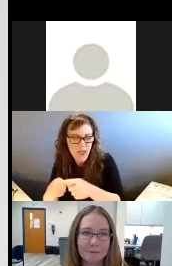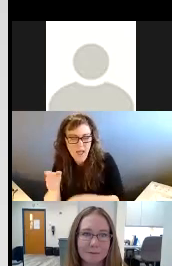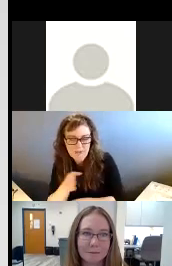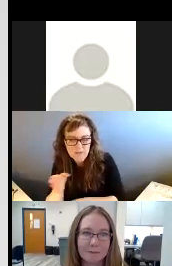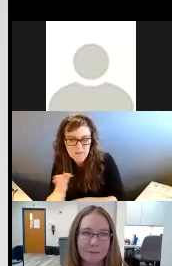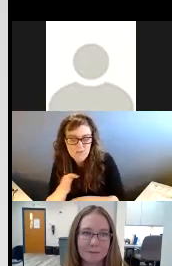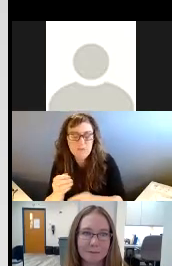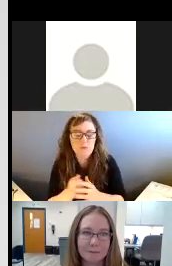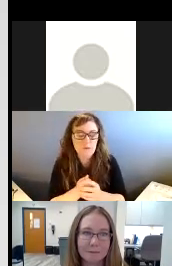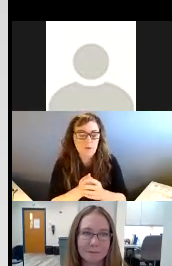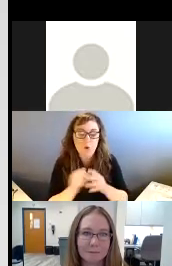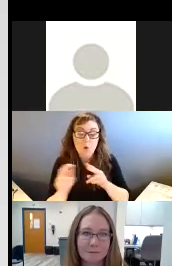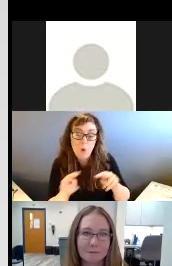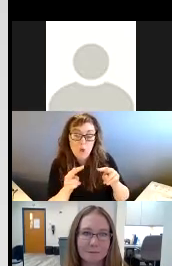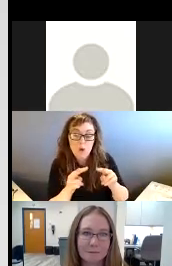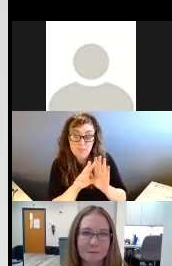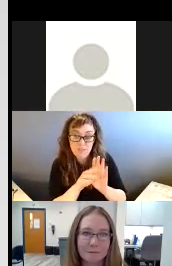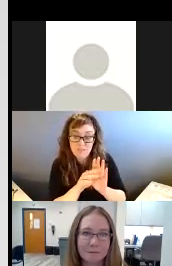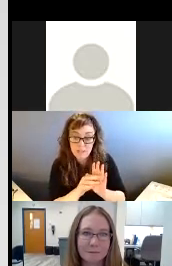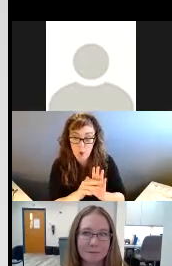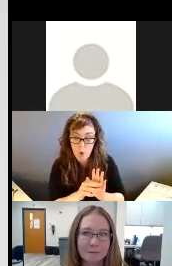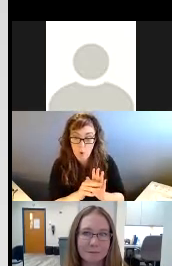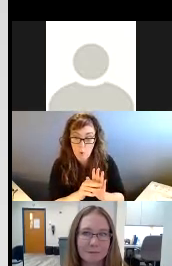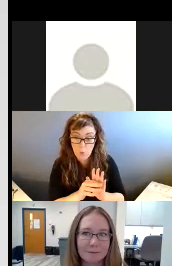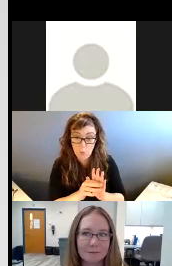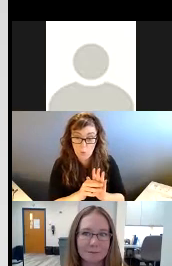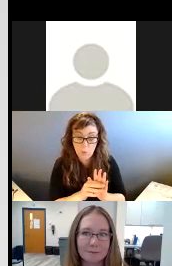PICTURES AND PUT IT IN OUR WRITE-UP.